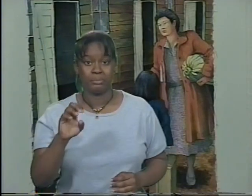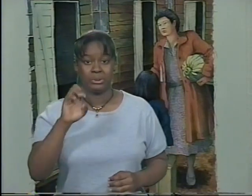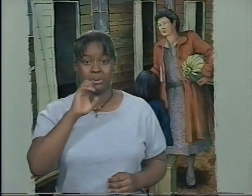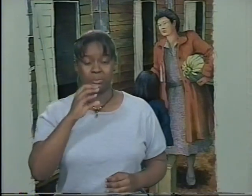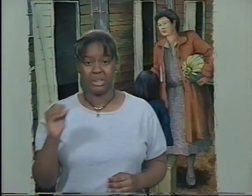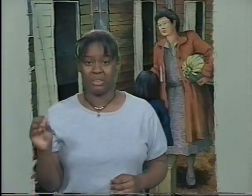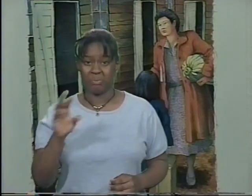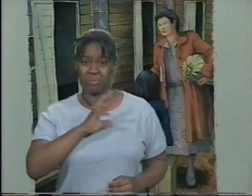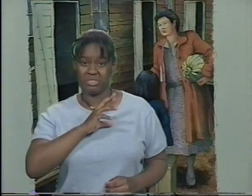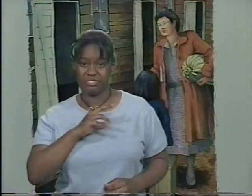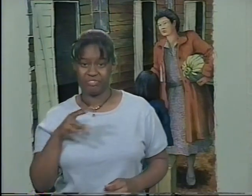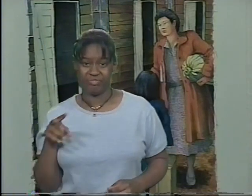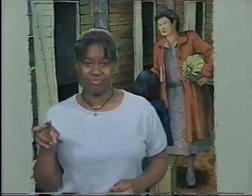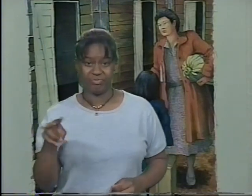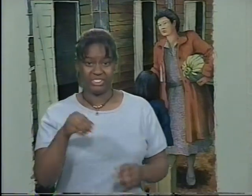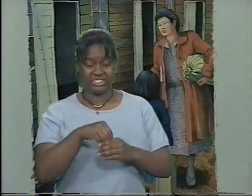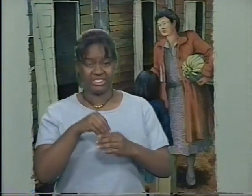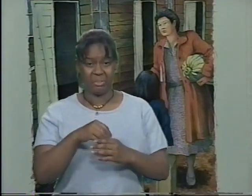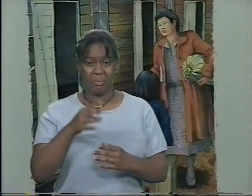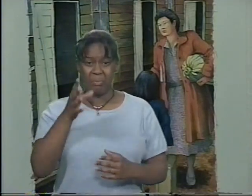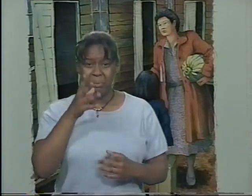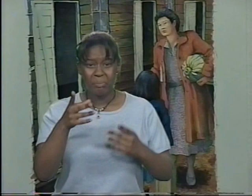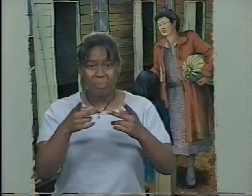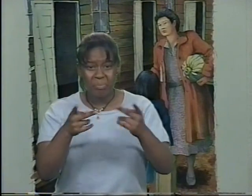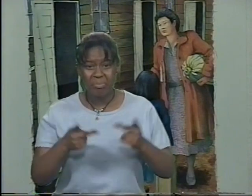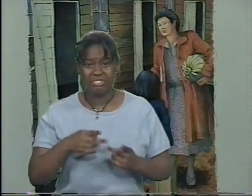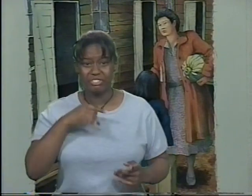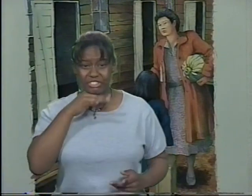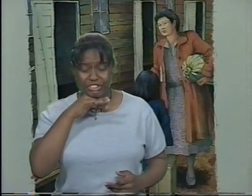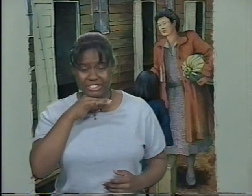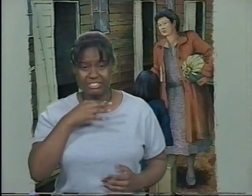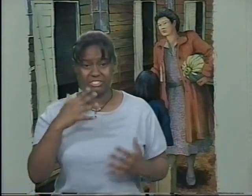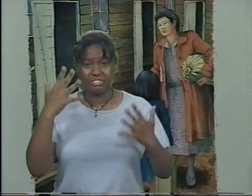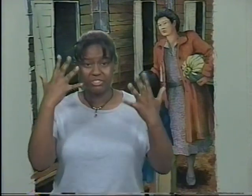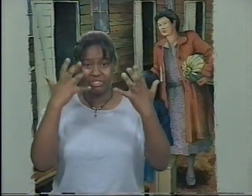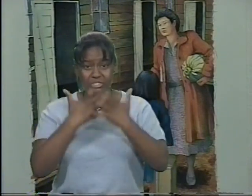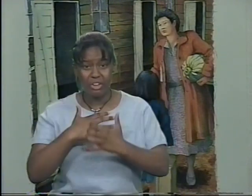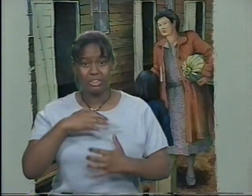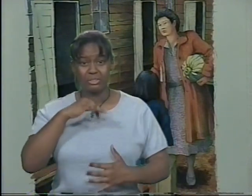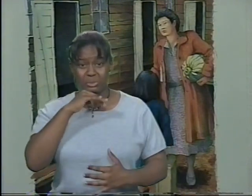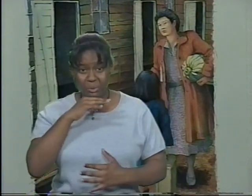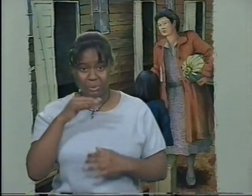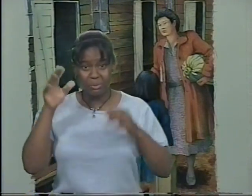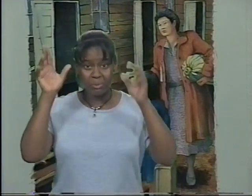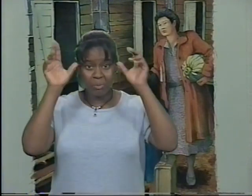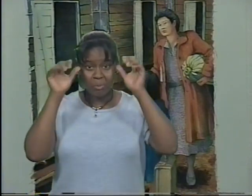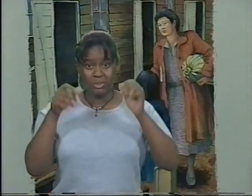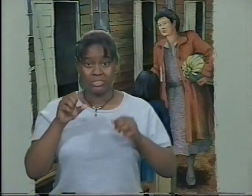to a stall marked #40. "This is your apartment." Emi and Reiko peered inside.